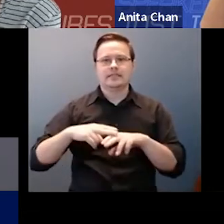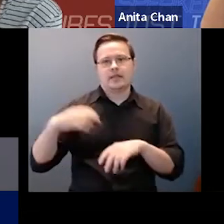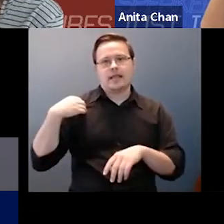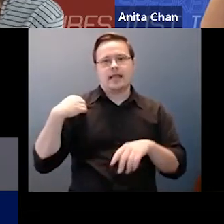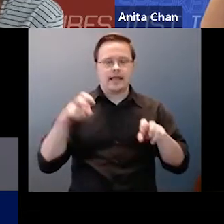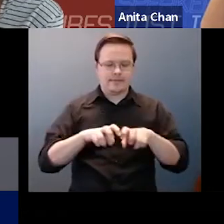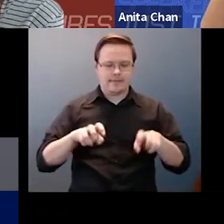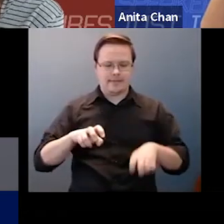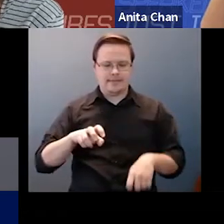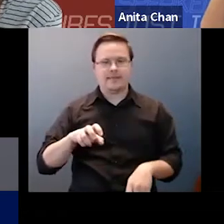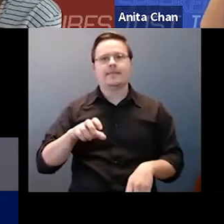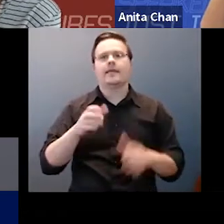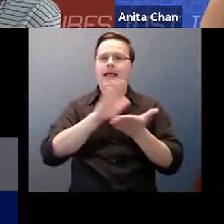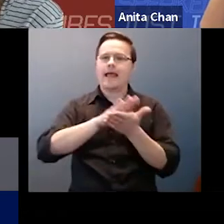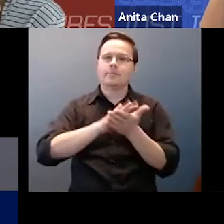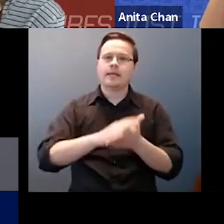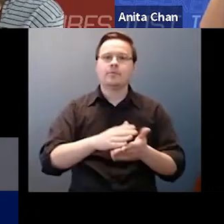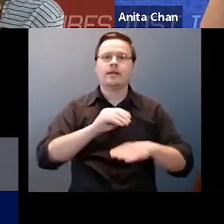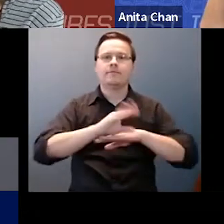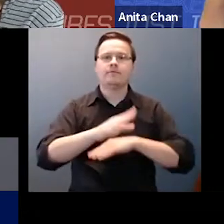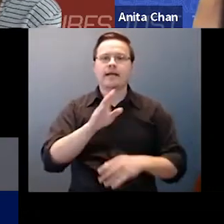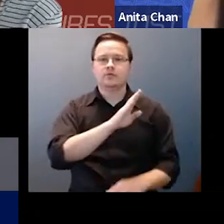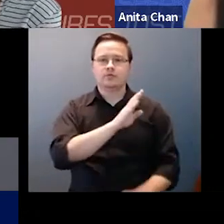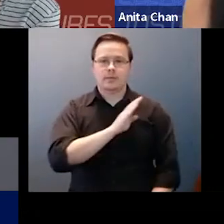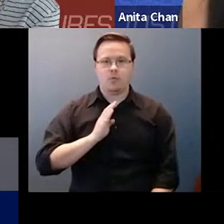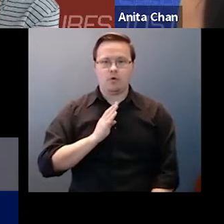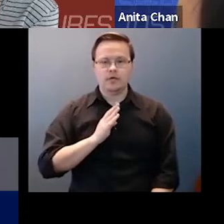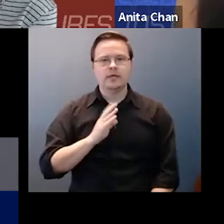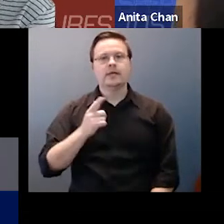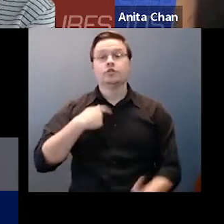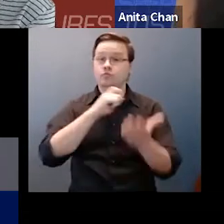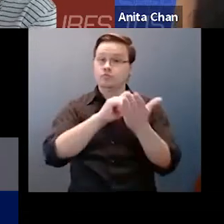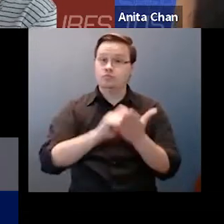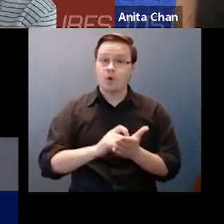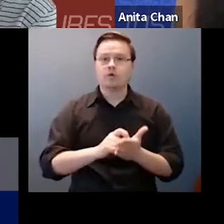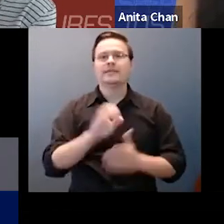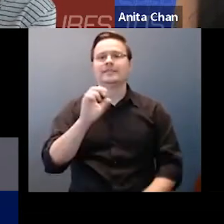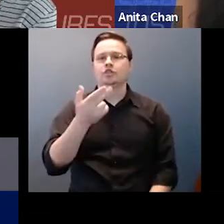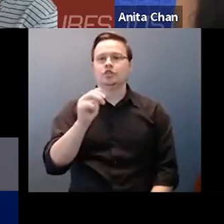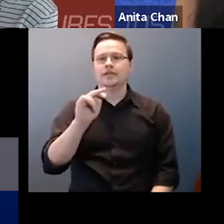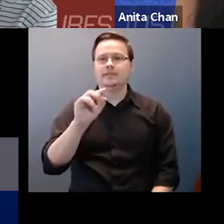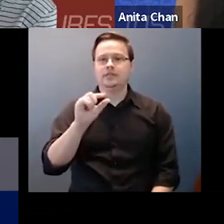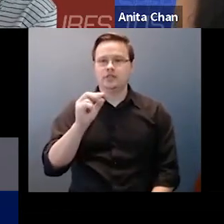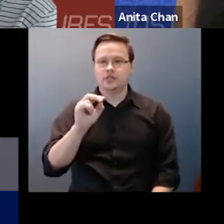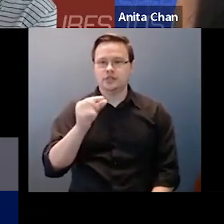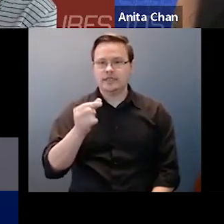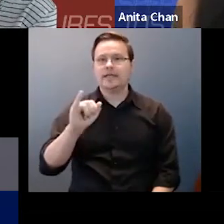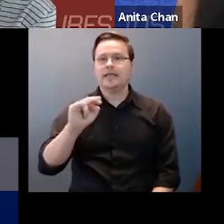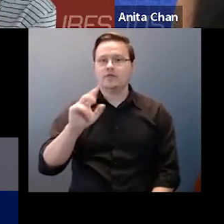Now, she's author of chasing innovation, making entrepreneurial citizens in modern India. Chasing them innovation has been awarded